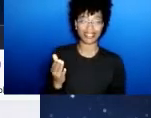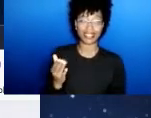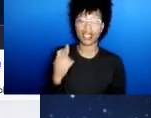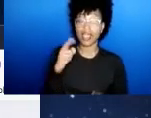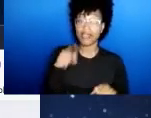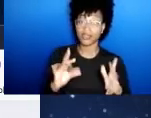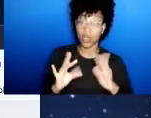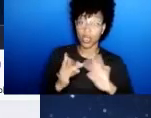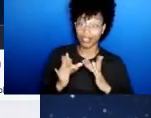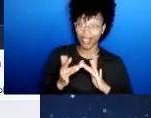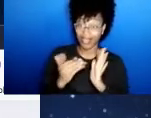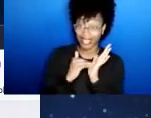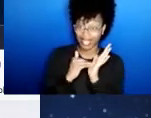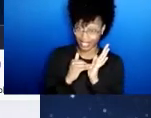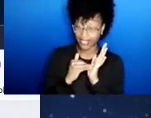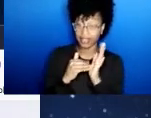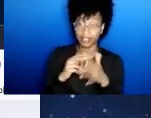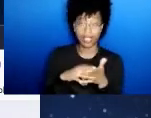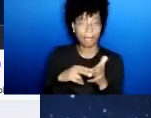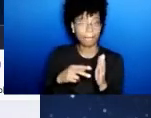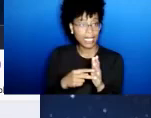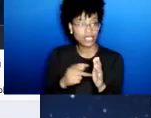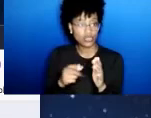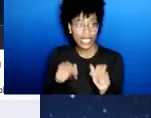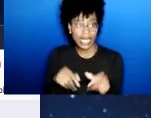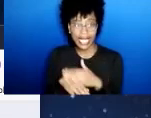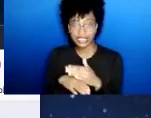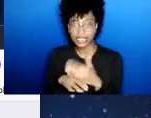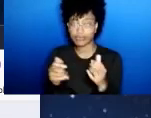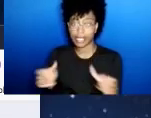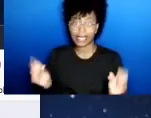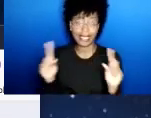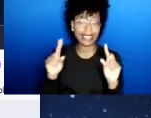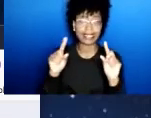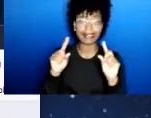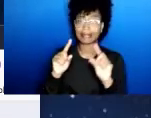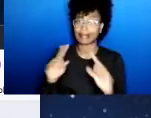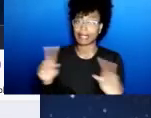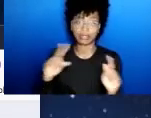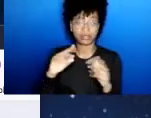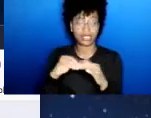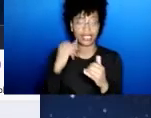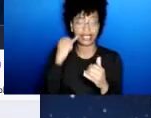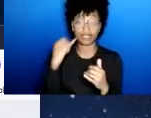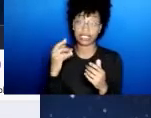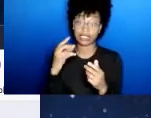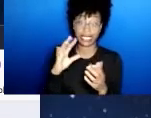so you can access this from any Internet connected device.